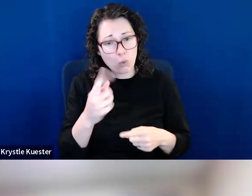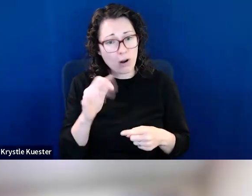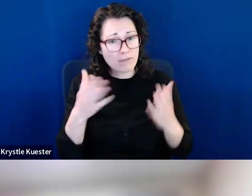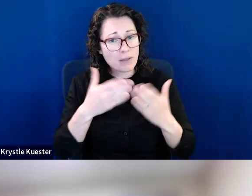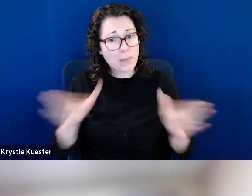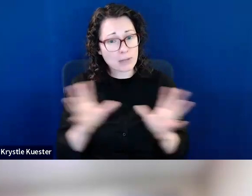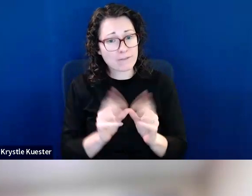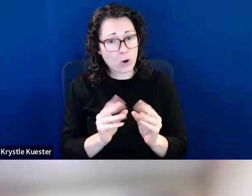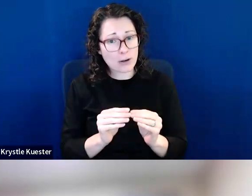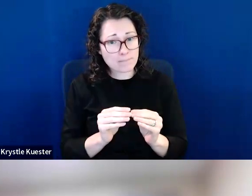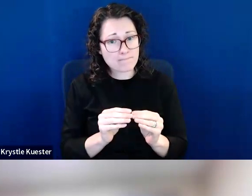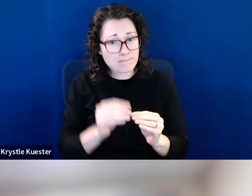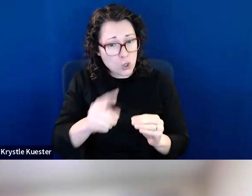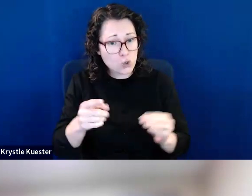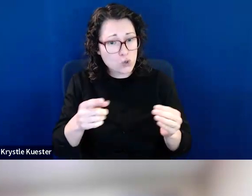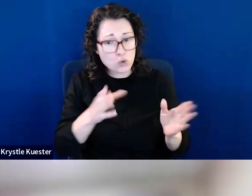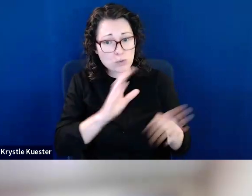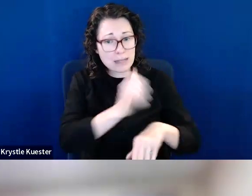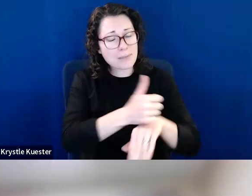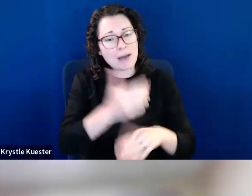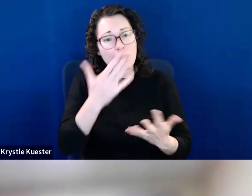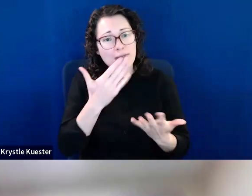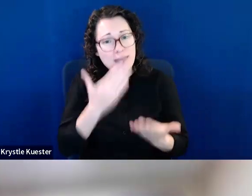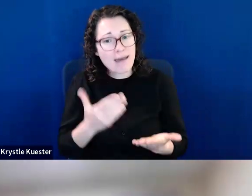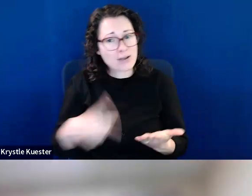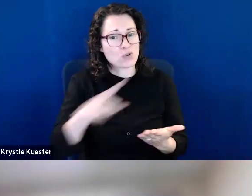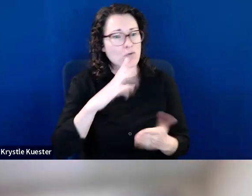forums that that was organized. I just want to thank you all for the work that you did to make